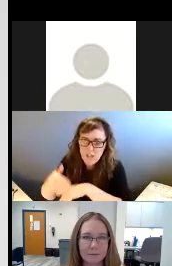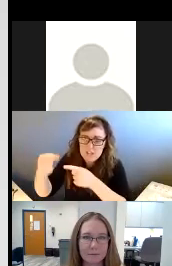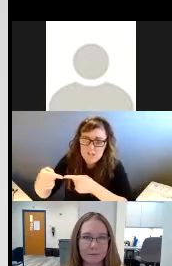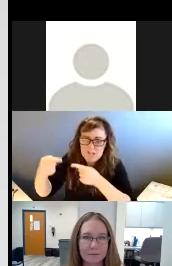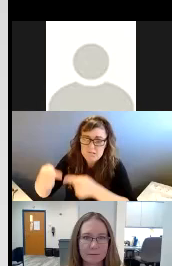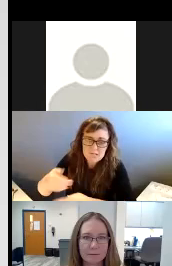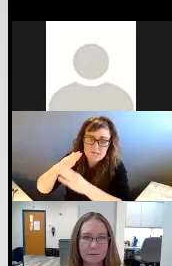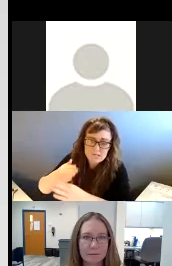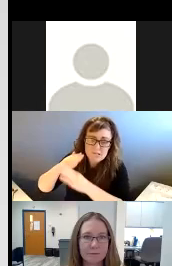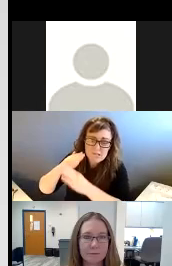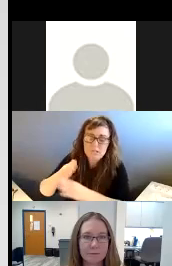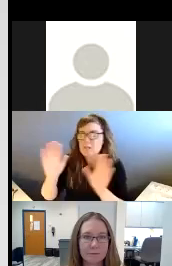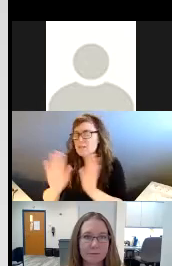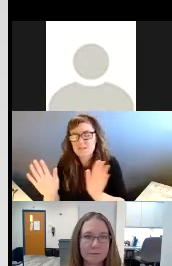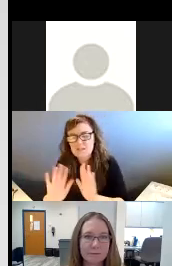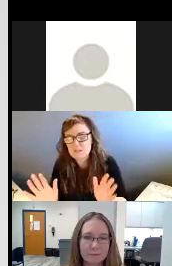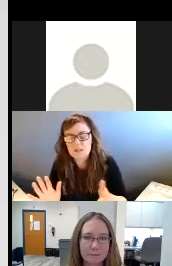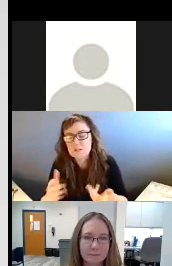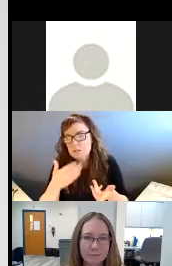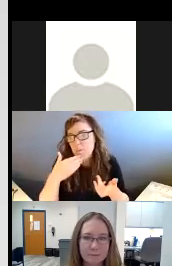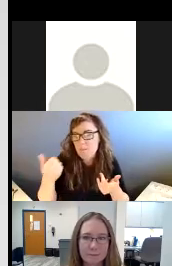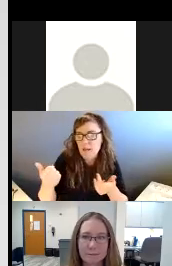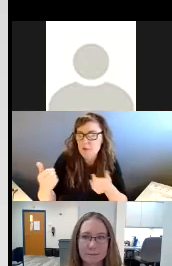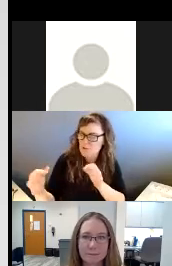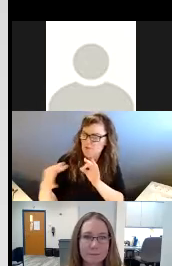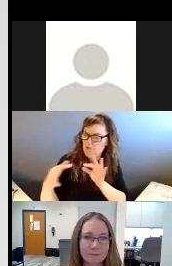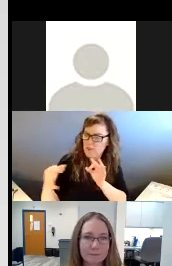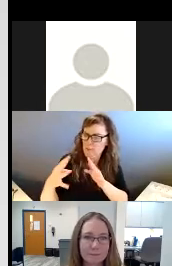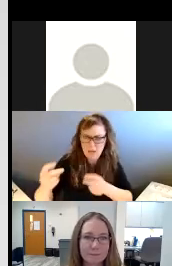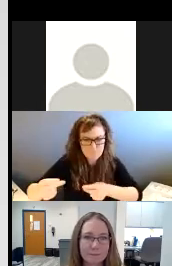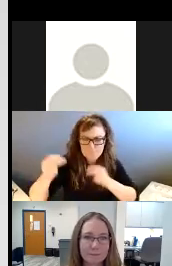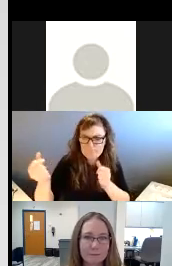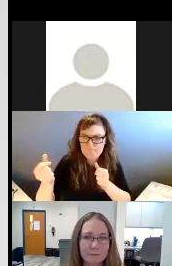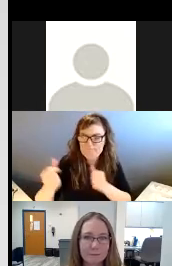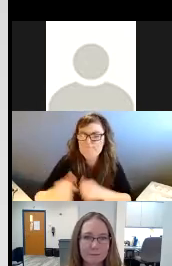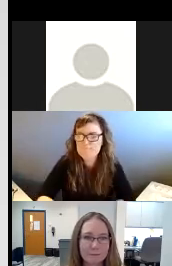EQUIPMENT AND HOW IT MIGHT LAY OUT IN THE HOME.